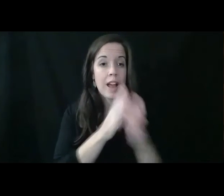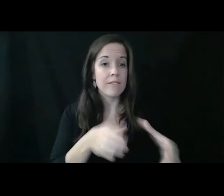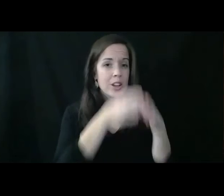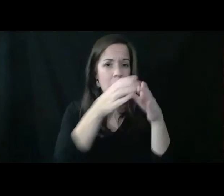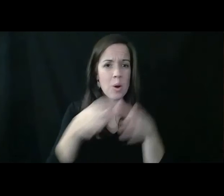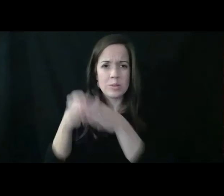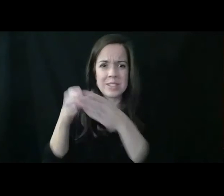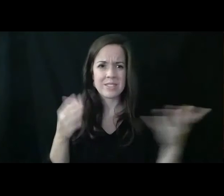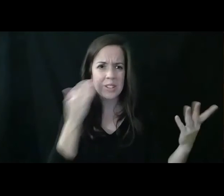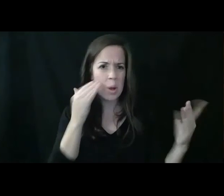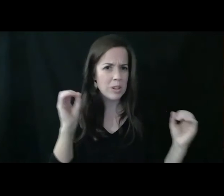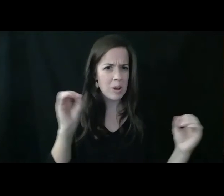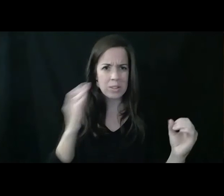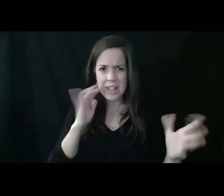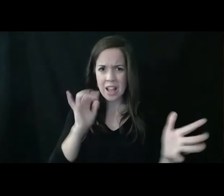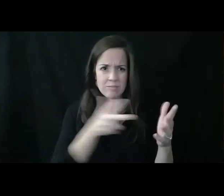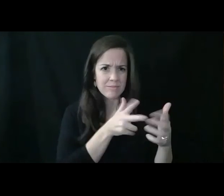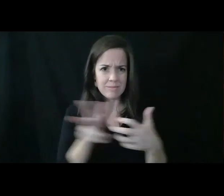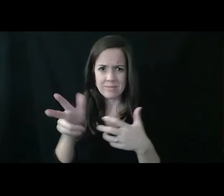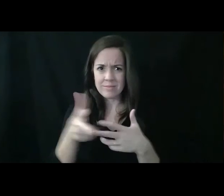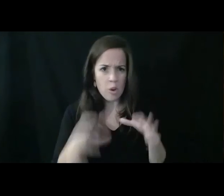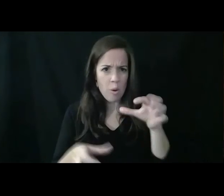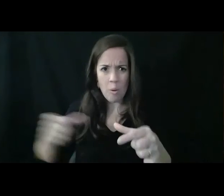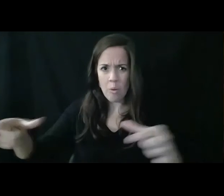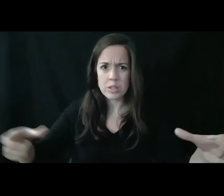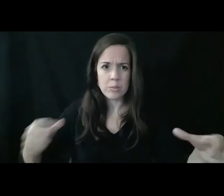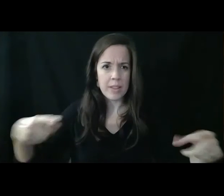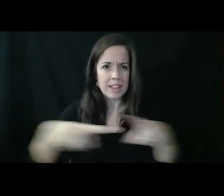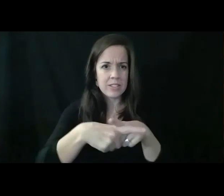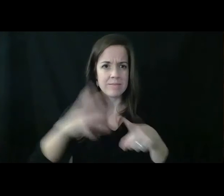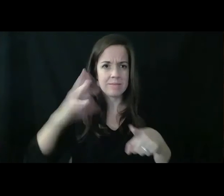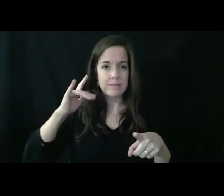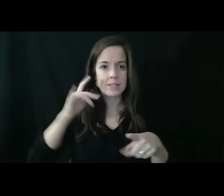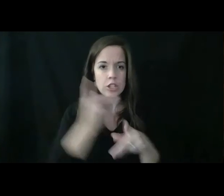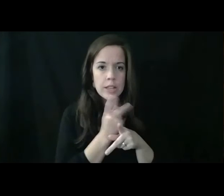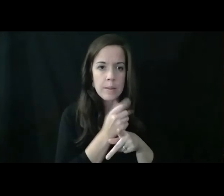through holes where the intersection used to be. She keeps them in the basement and in her attic,